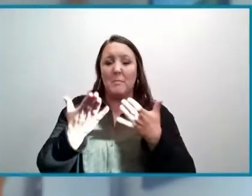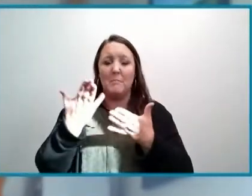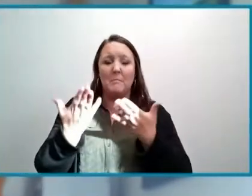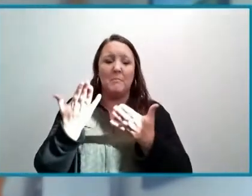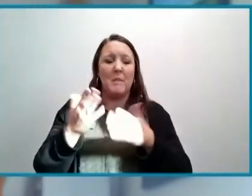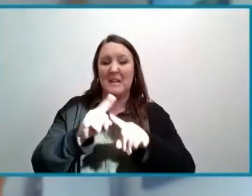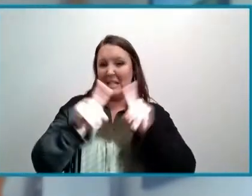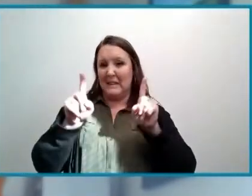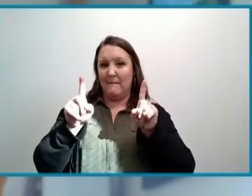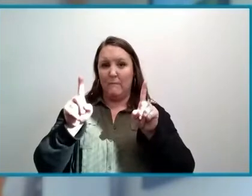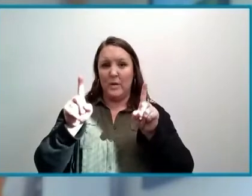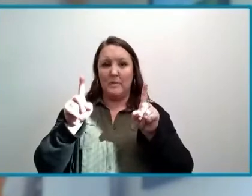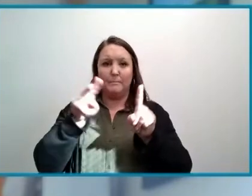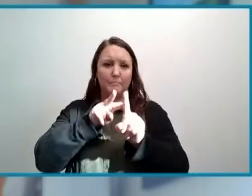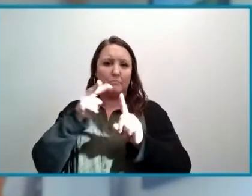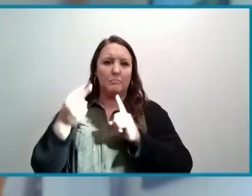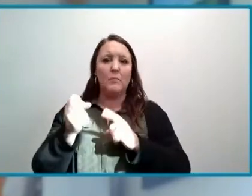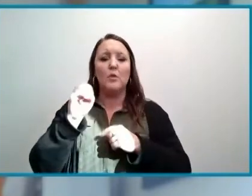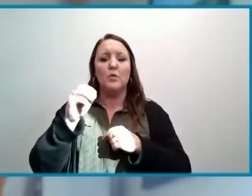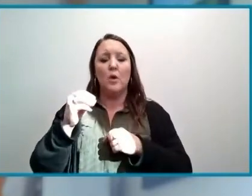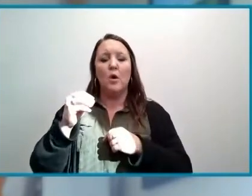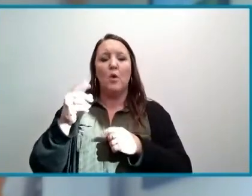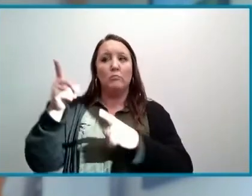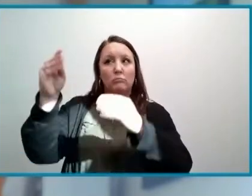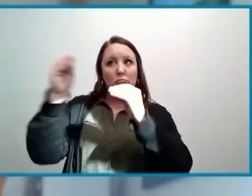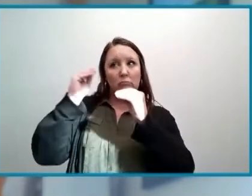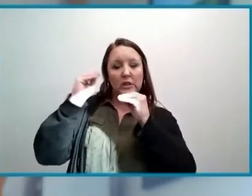And so we were educated very quickly working with Sakate and working with the